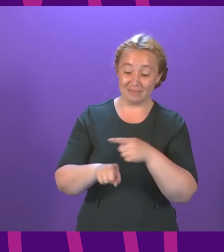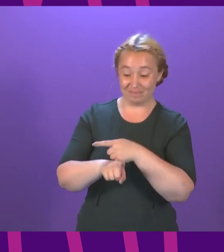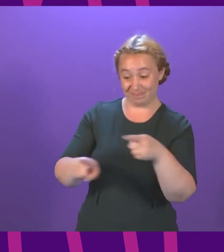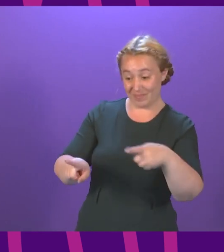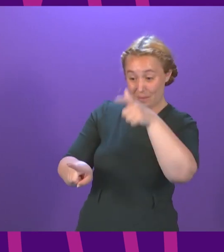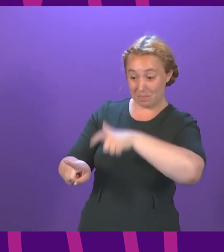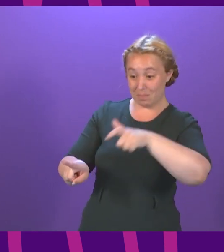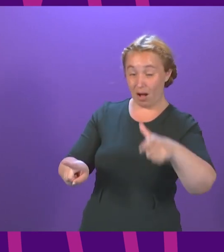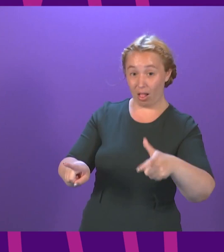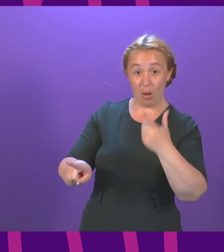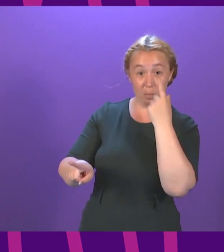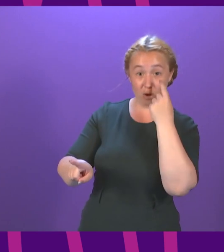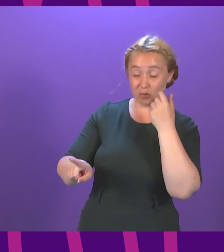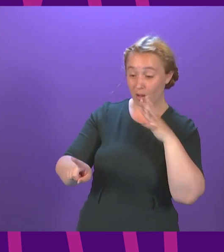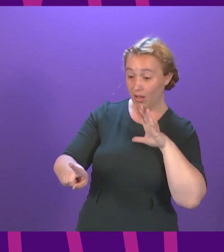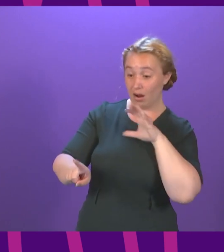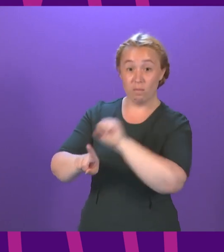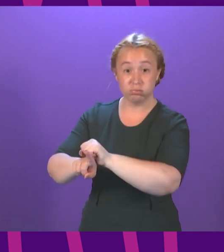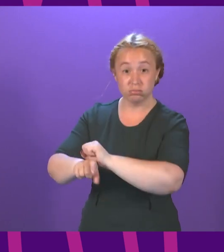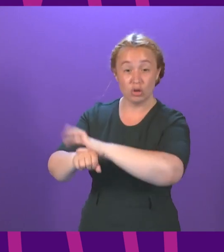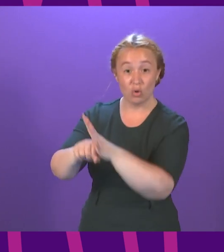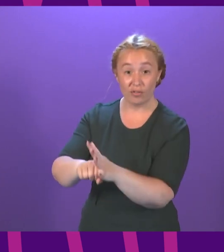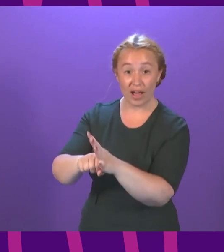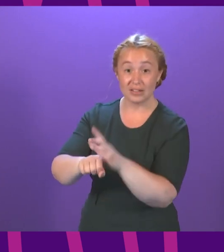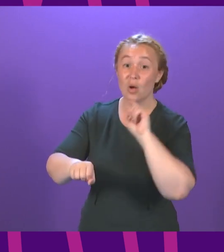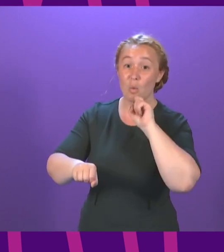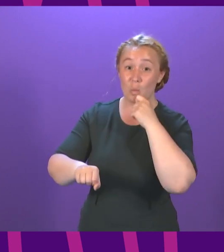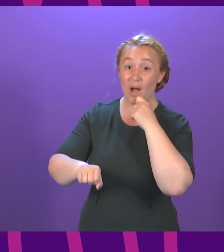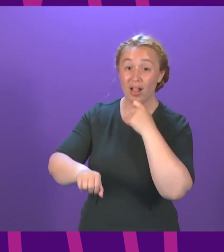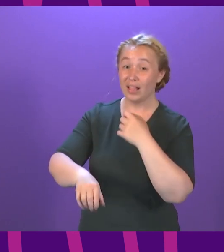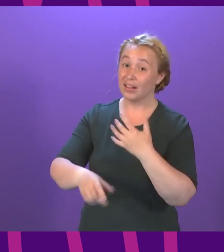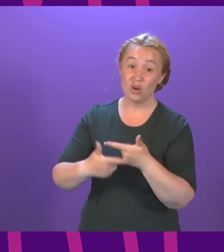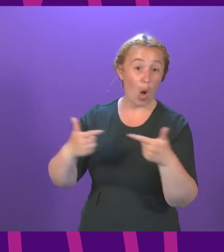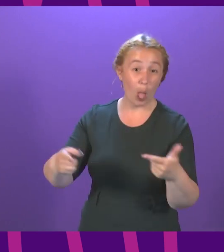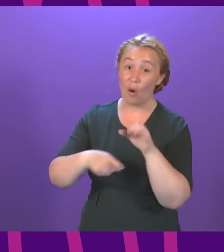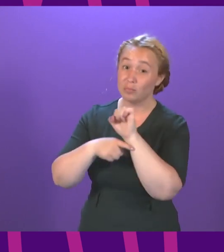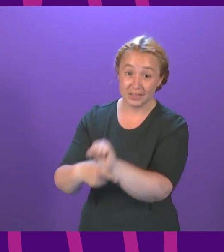the virus are those who have the least protection. I am not prepared to shrug